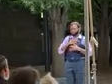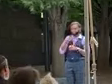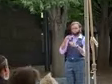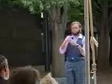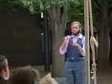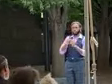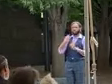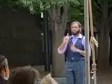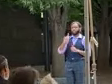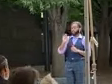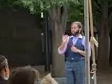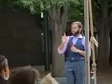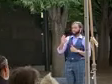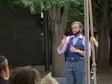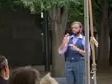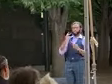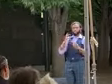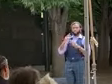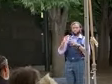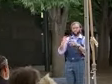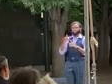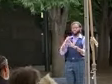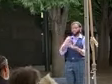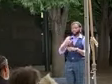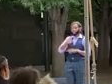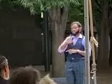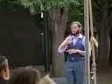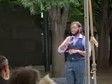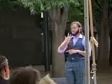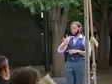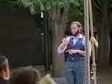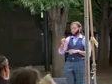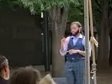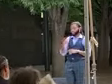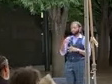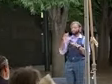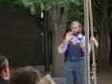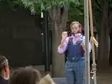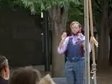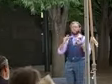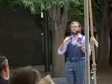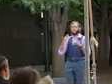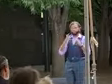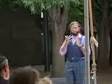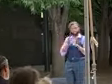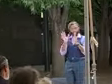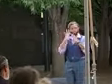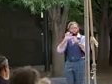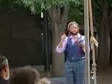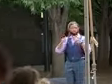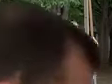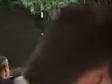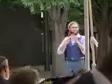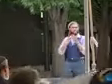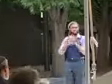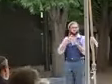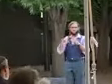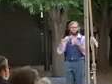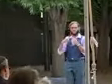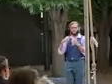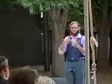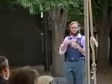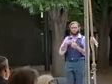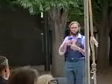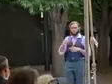FDR was our 32nd president and inherited the country at a time when we were in great economic distress,